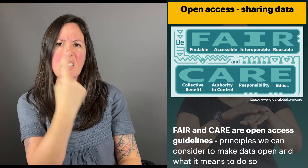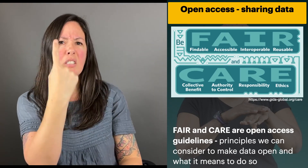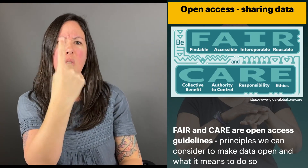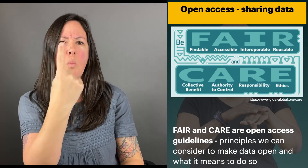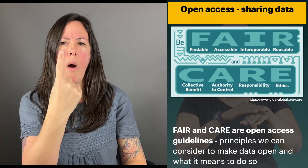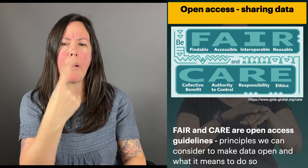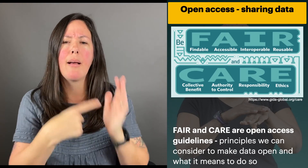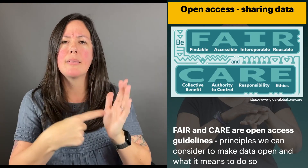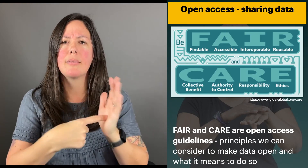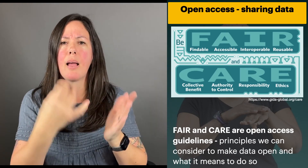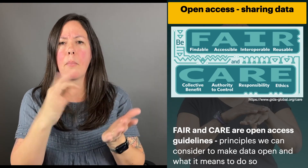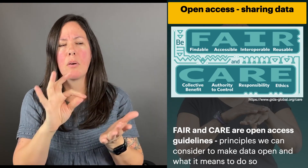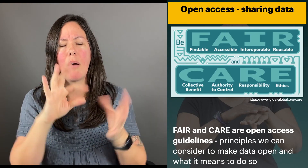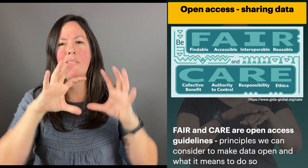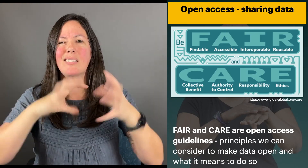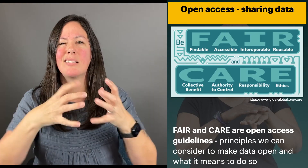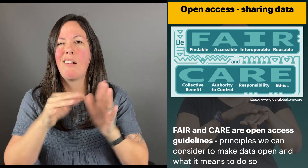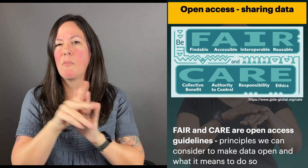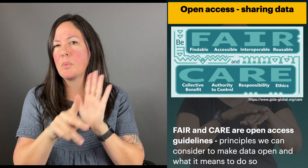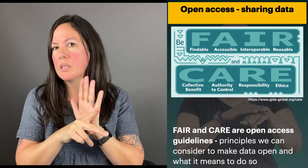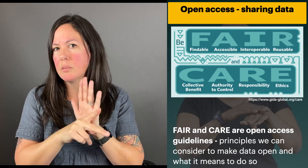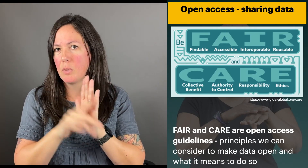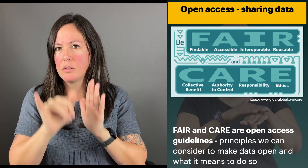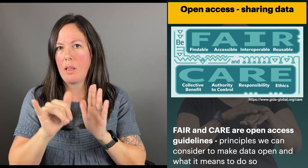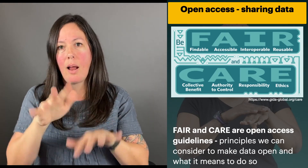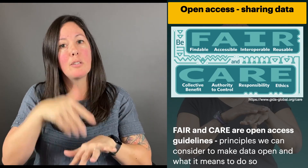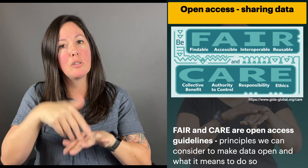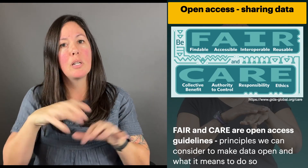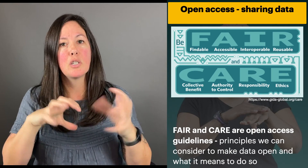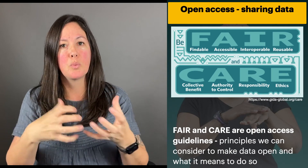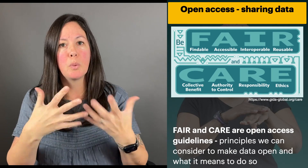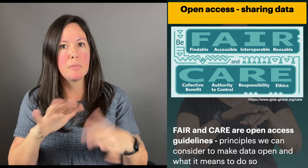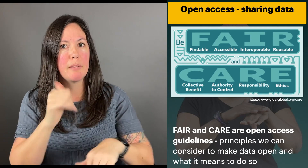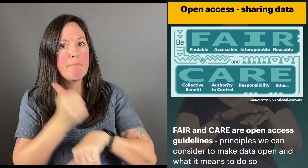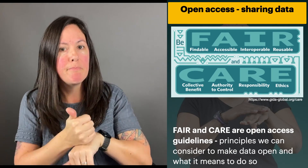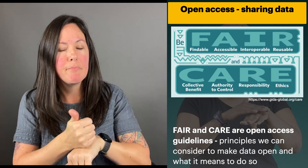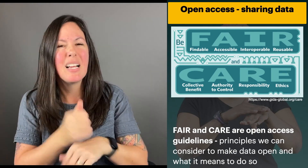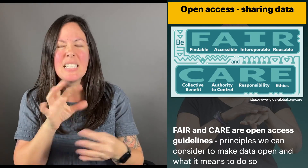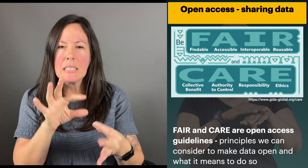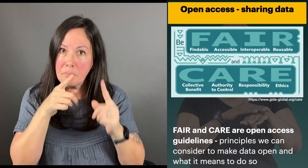involved in doing community work and supporting the community that the data